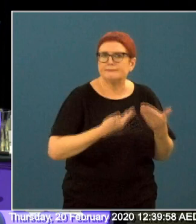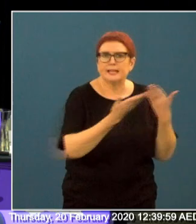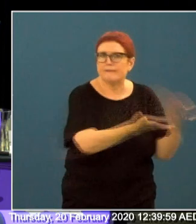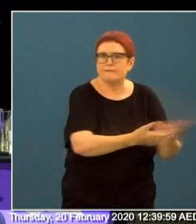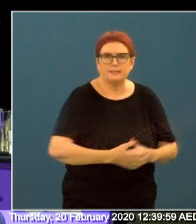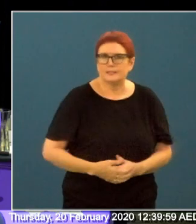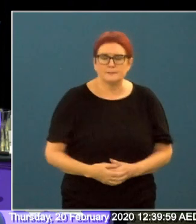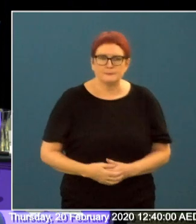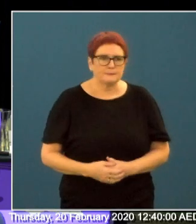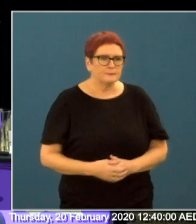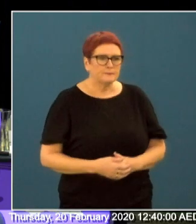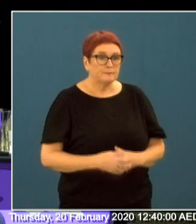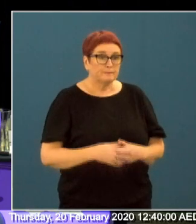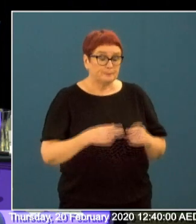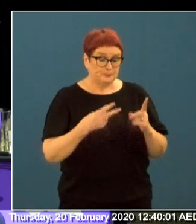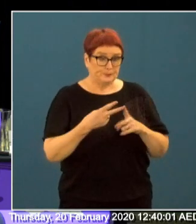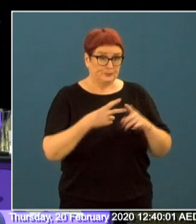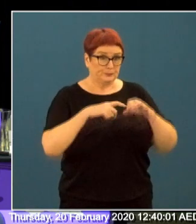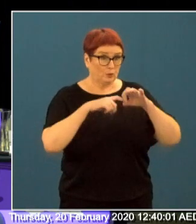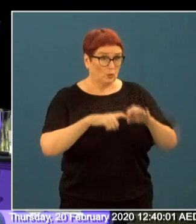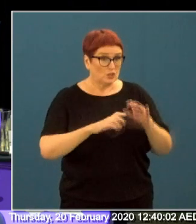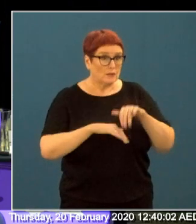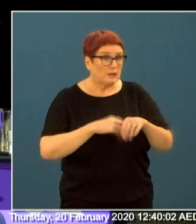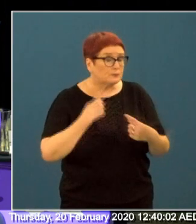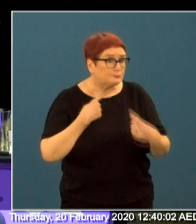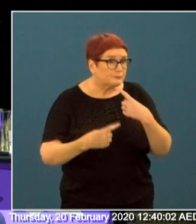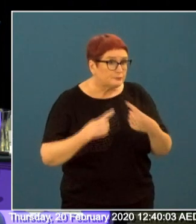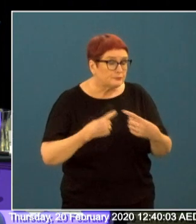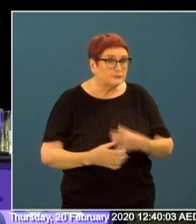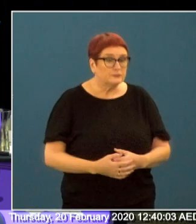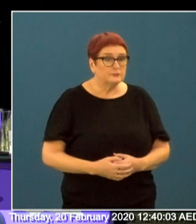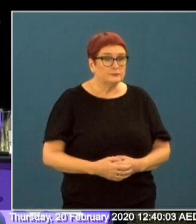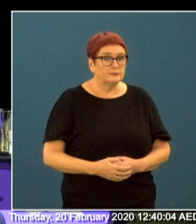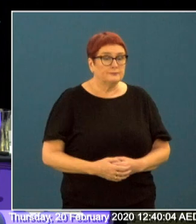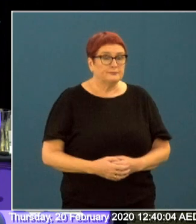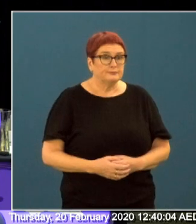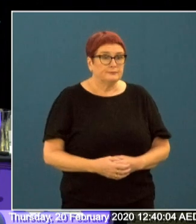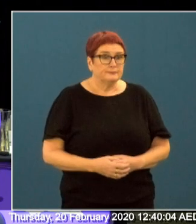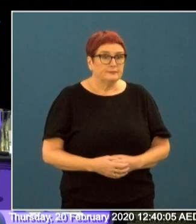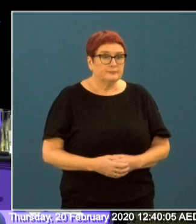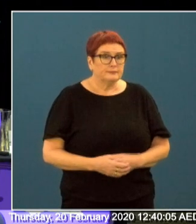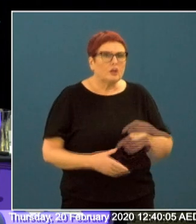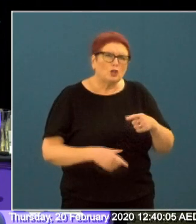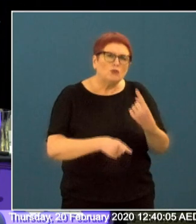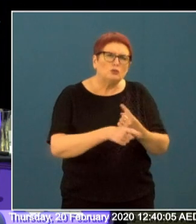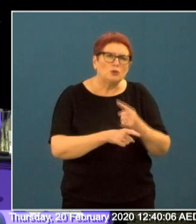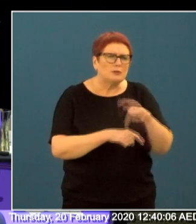relates to the data and the problems throughout your whole evidence you've shown and pointed to,